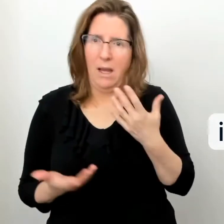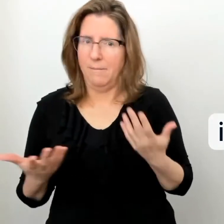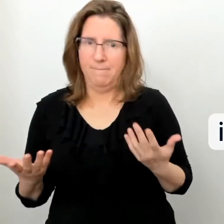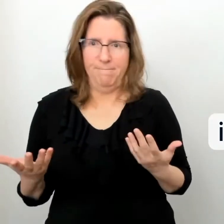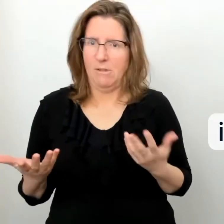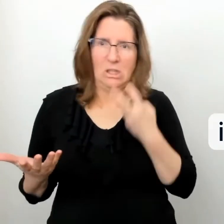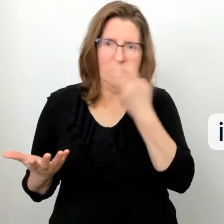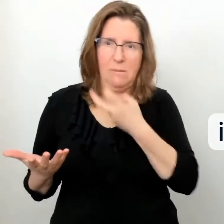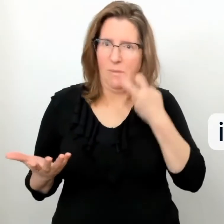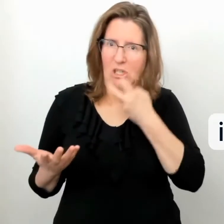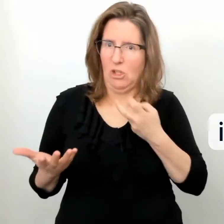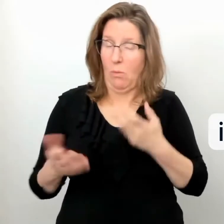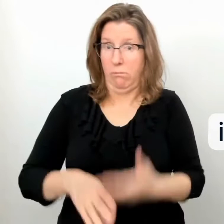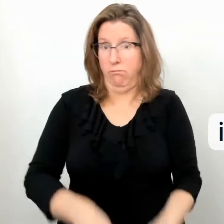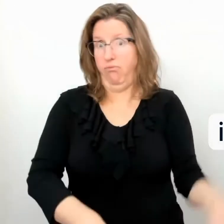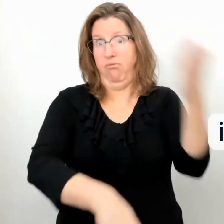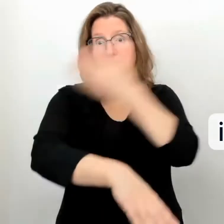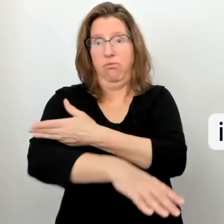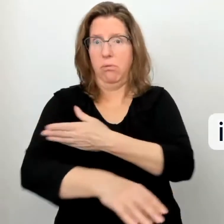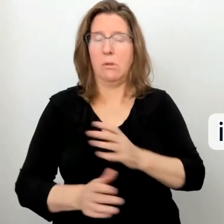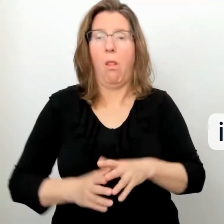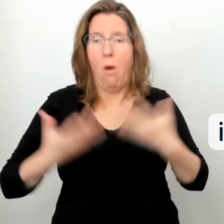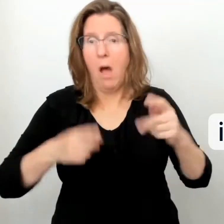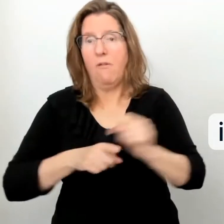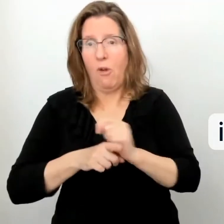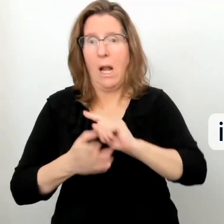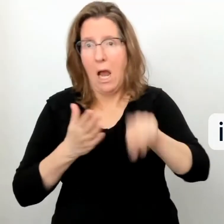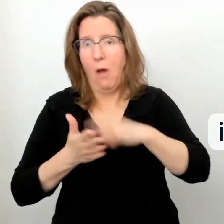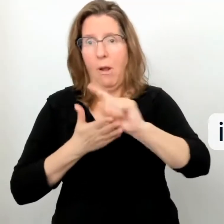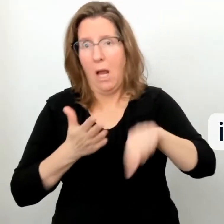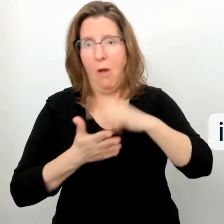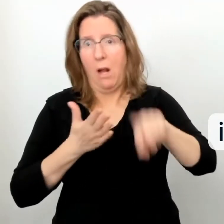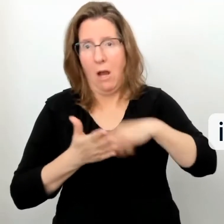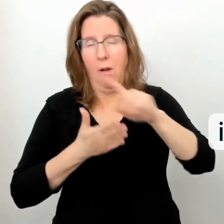It would take an investment of too much time to train it.